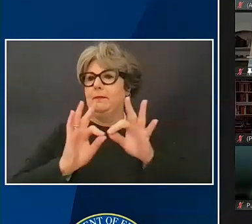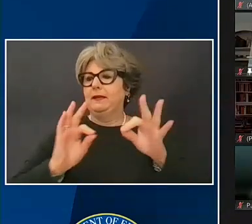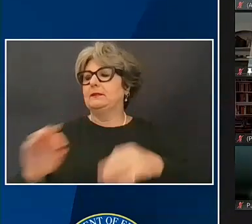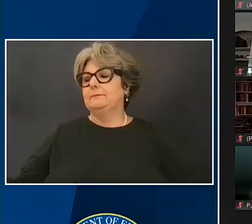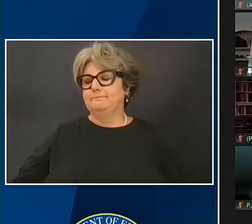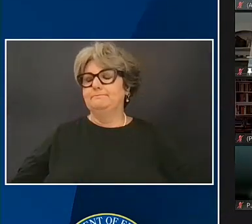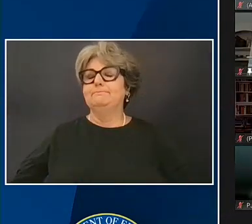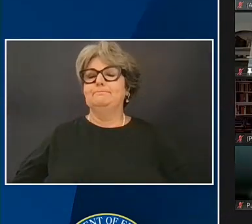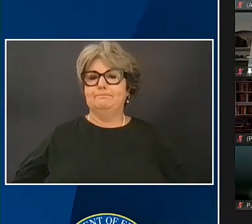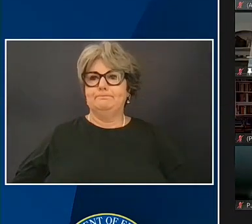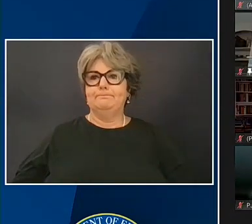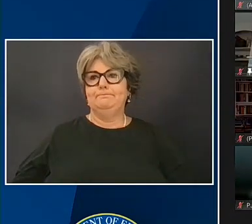Thank you. Zack?